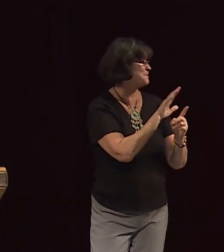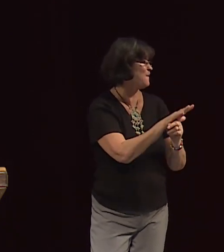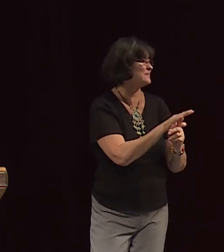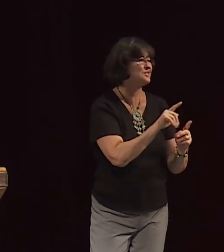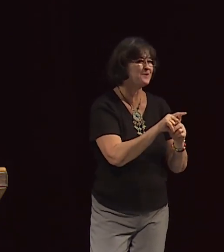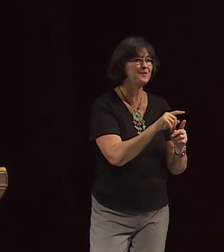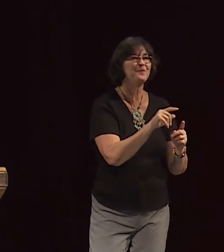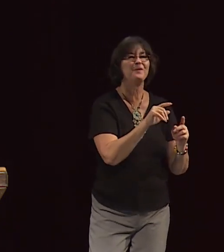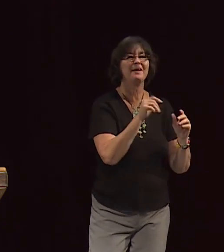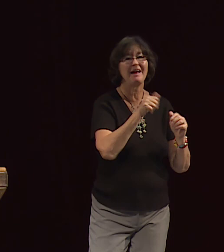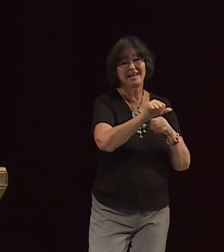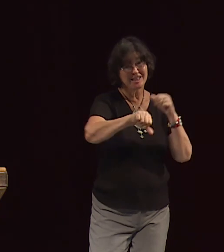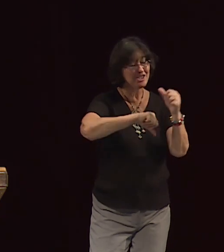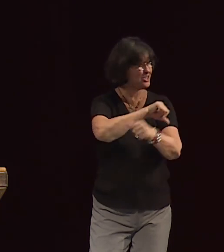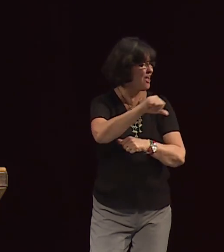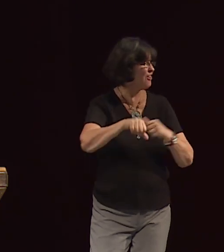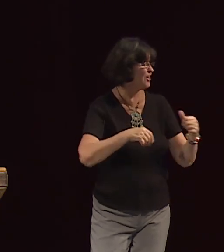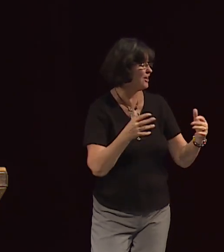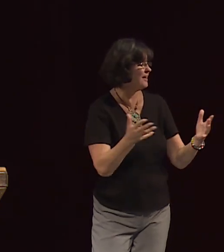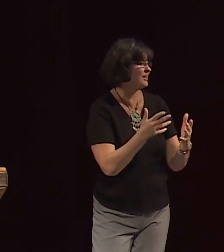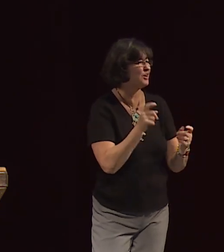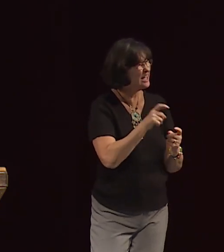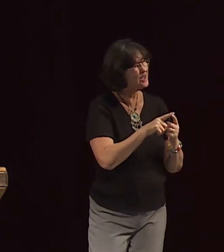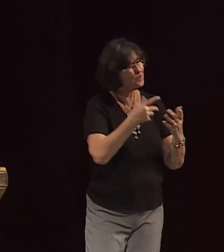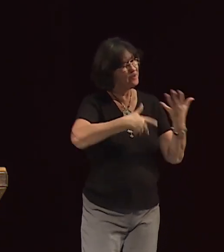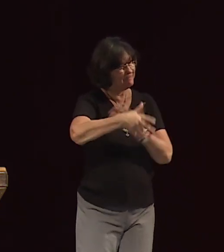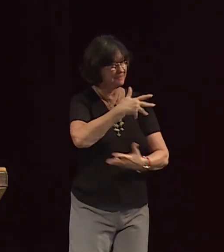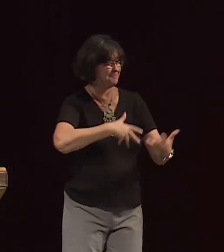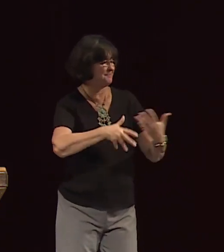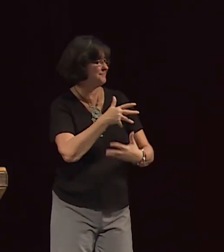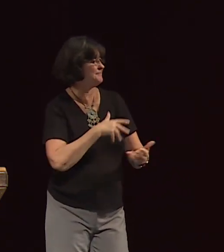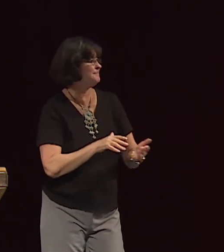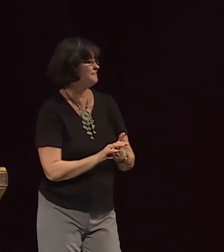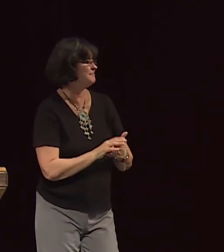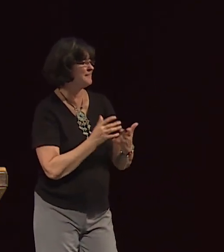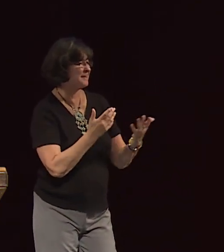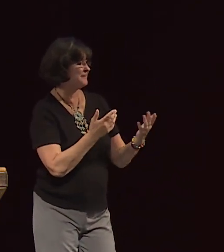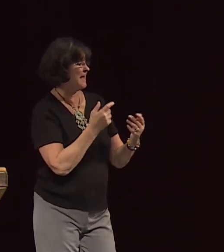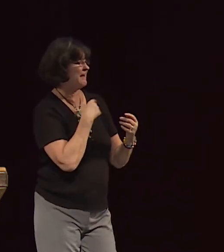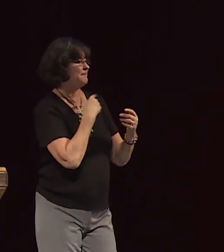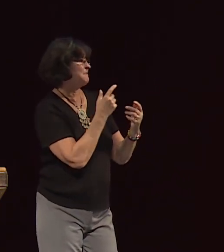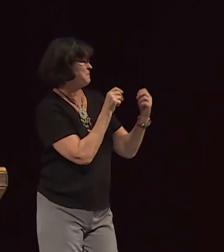that they are exposed to native sign language, because they're hanging out with each other.